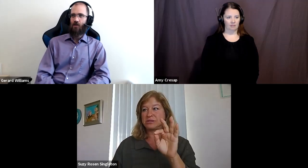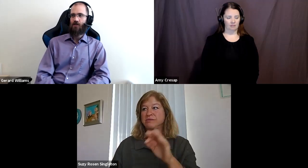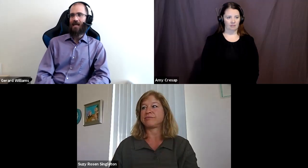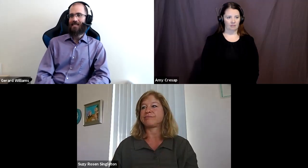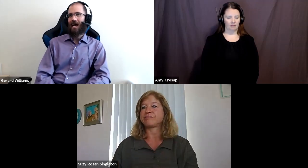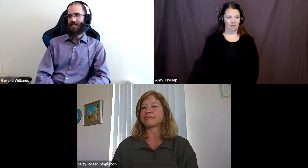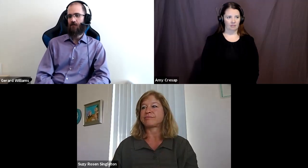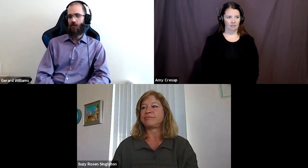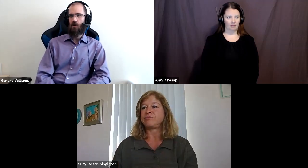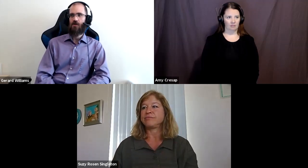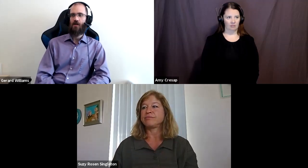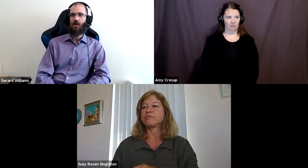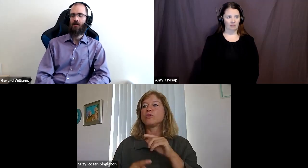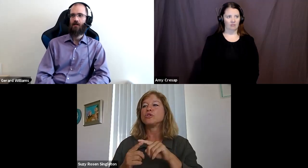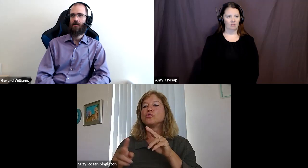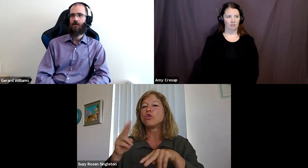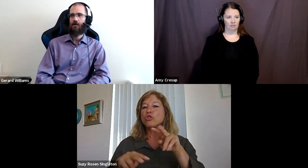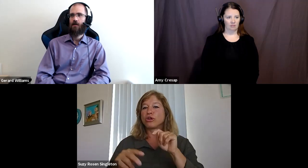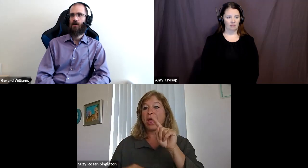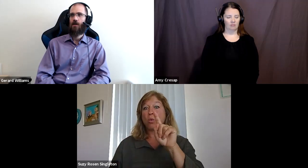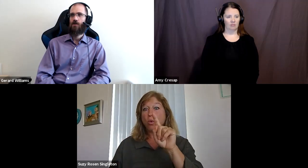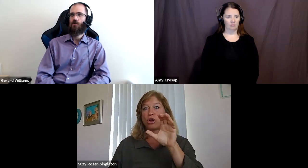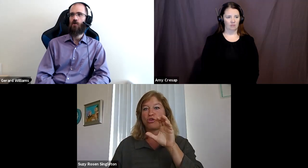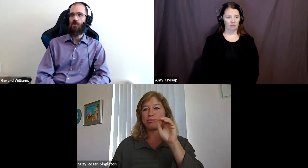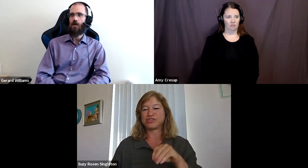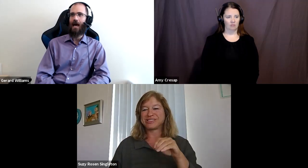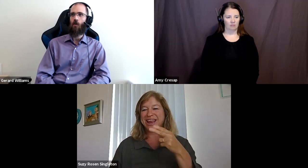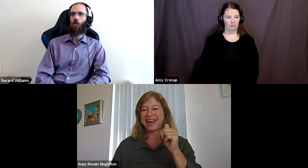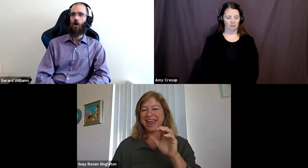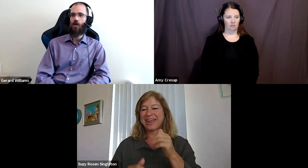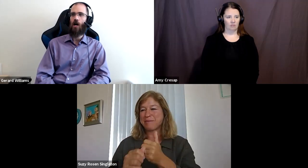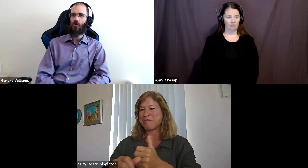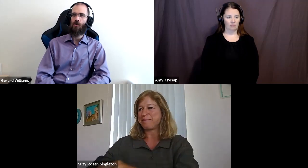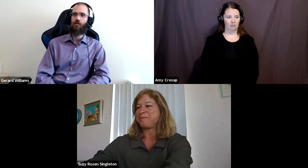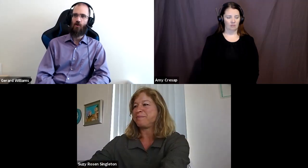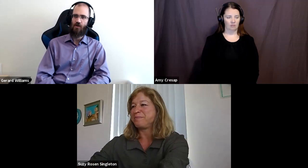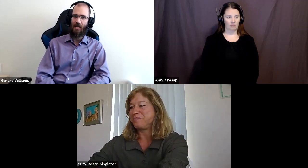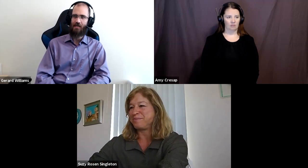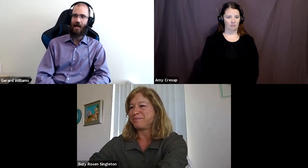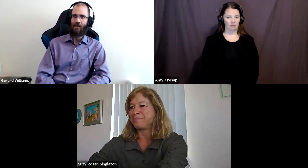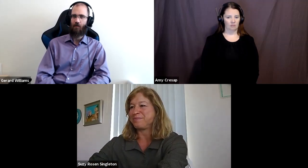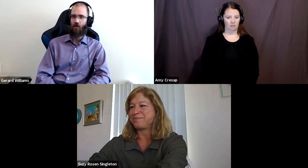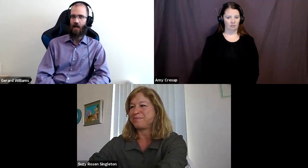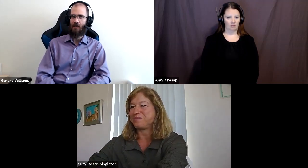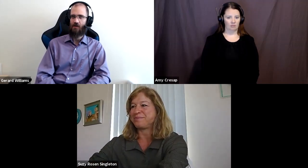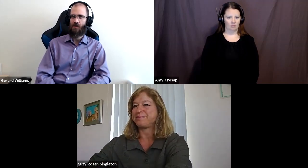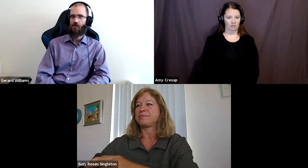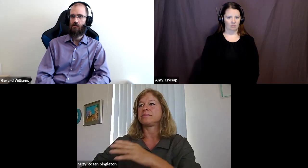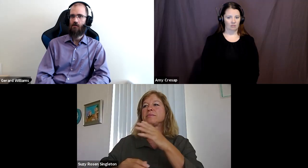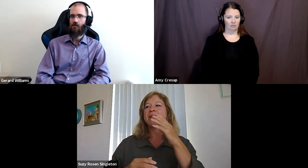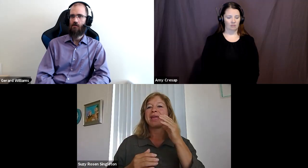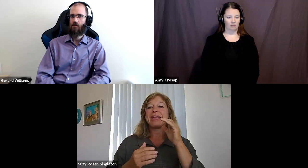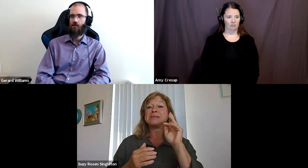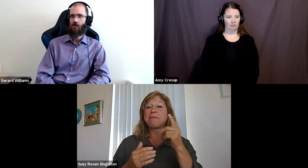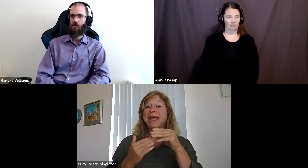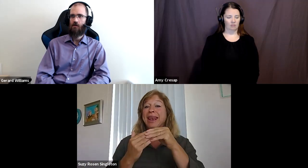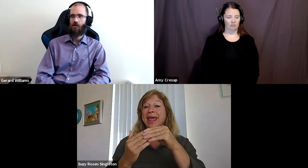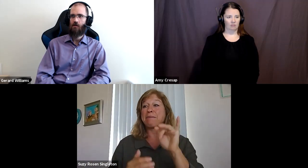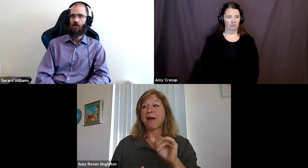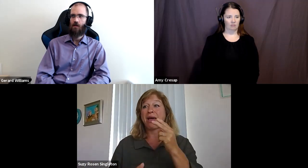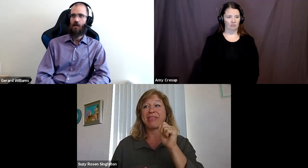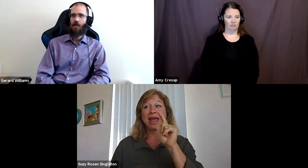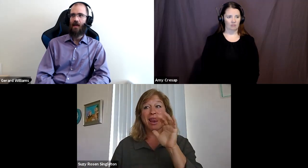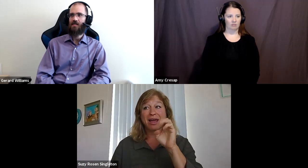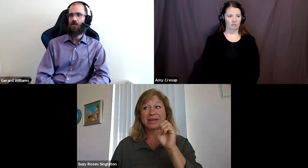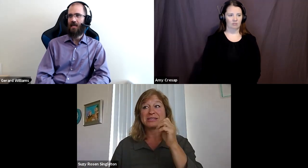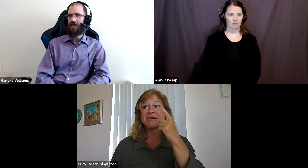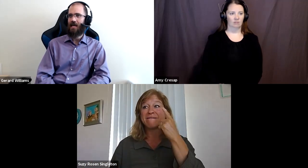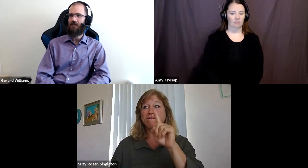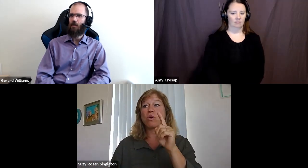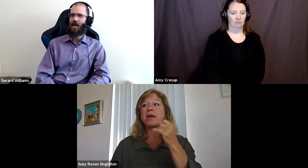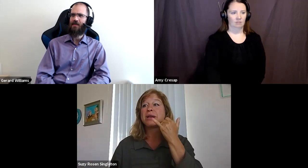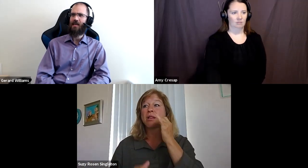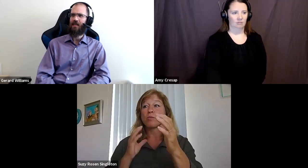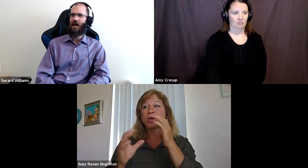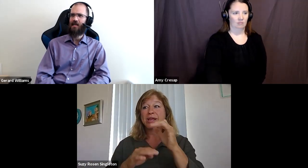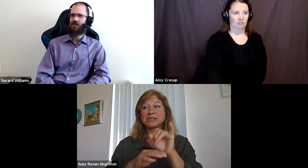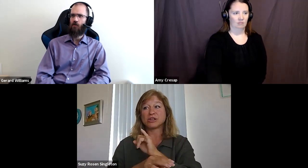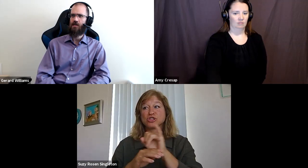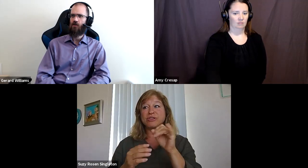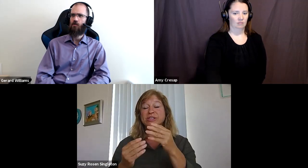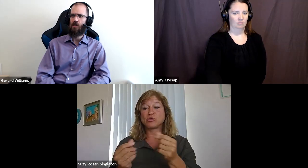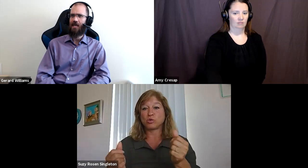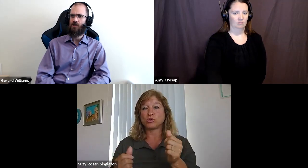a task force to look at 100% HAC compliant. That is being led by the Alliance for Telecommunications